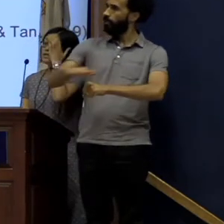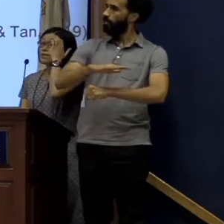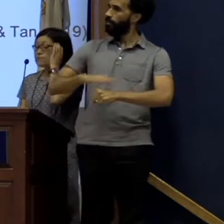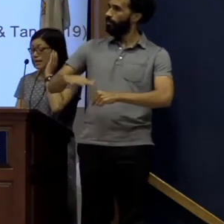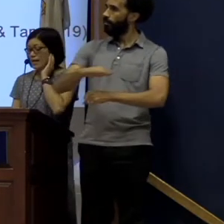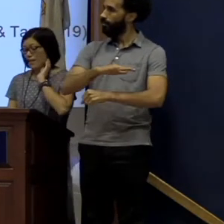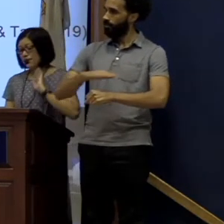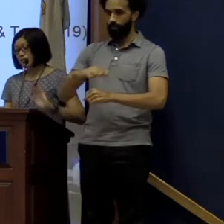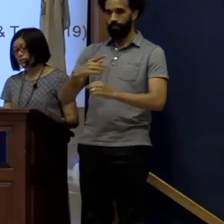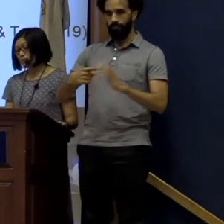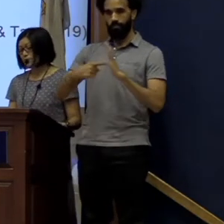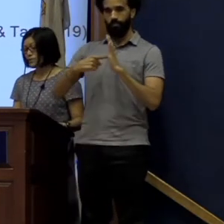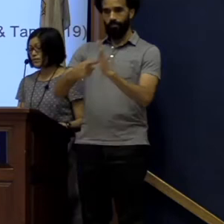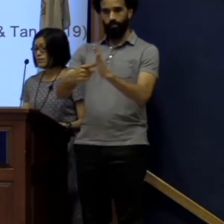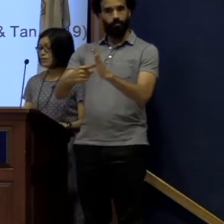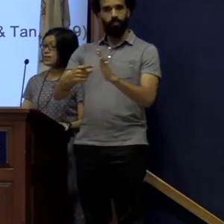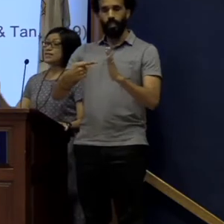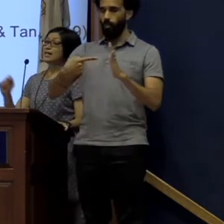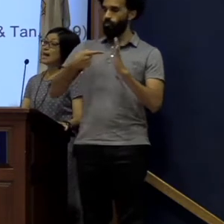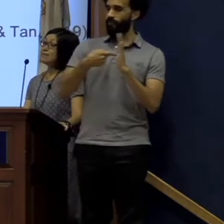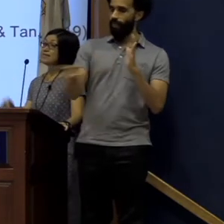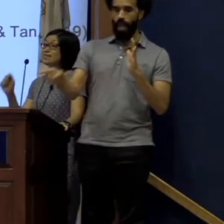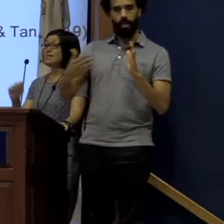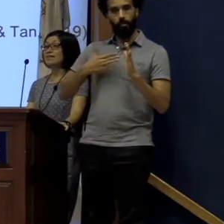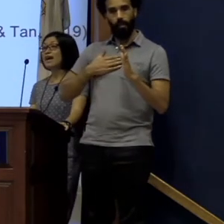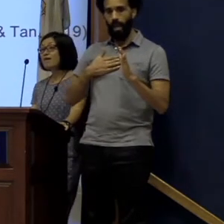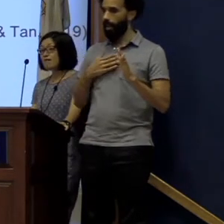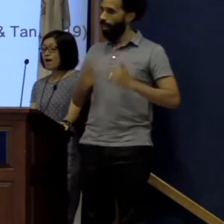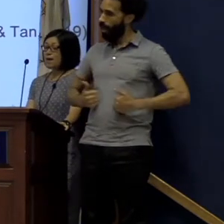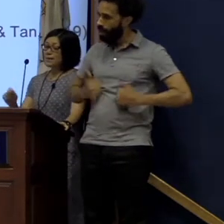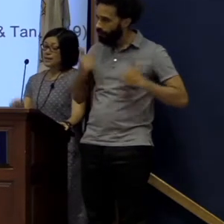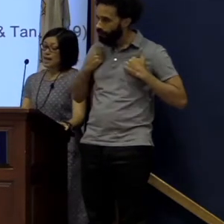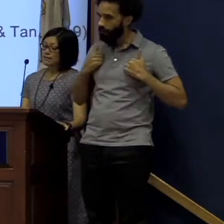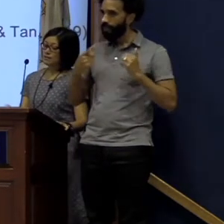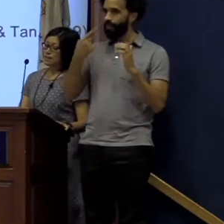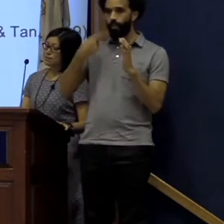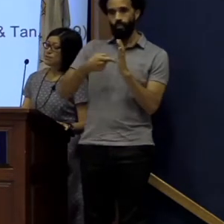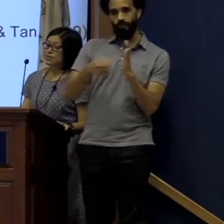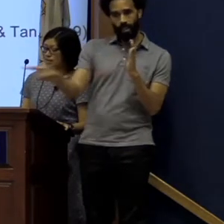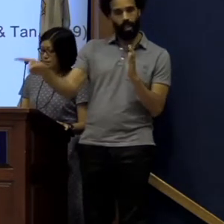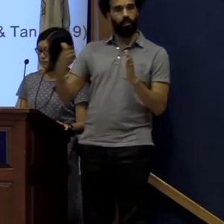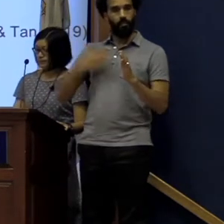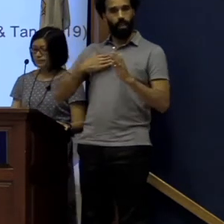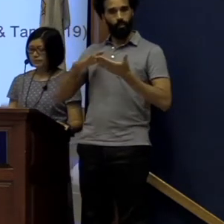Directly applicable to improving not just their lives in the here and now but the lives of their community in